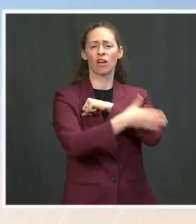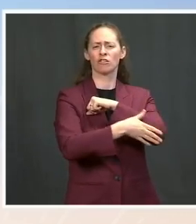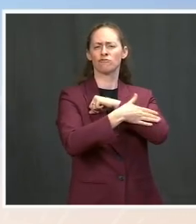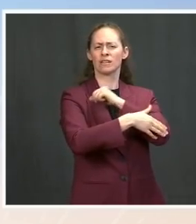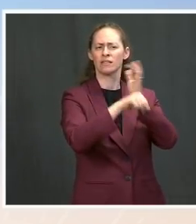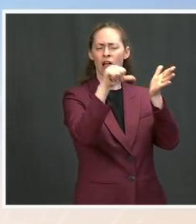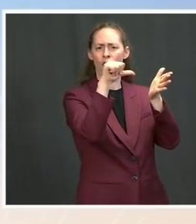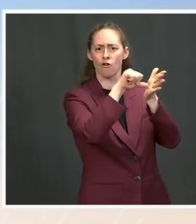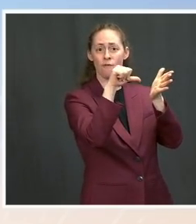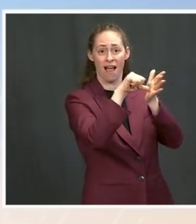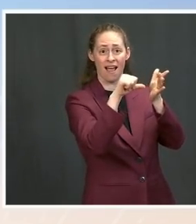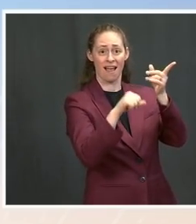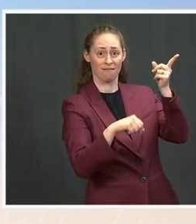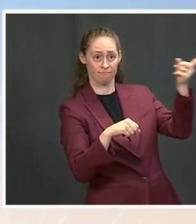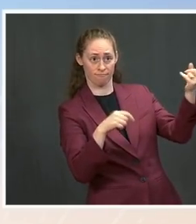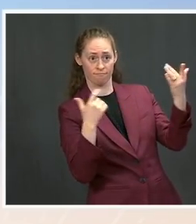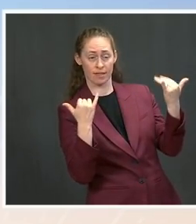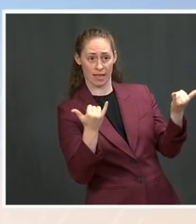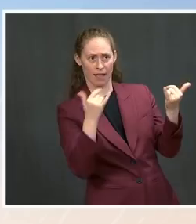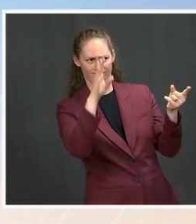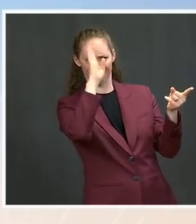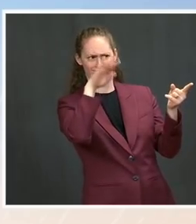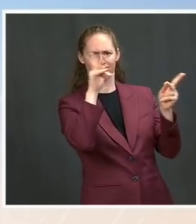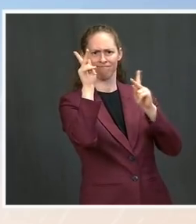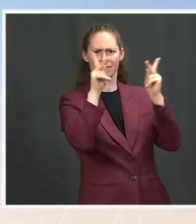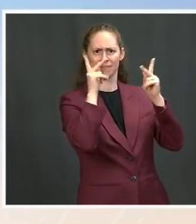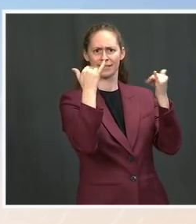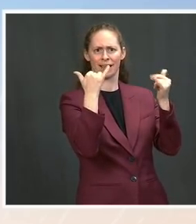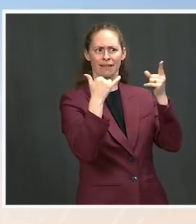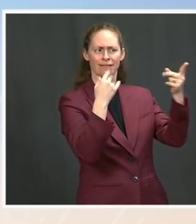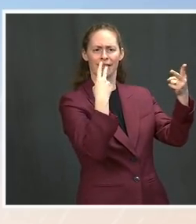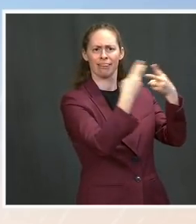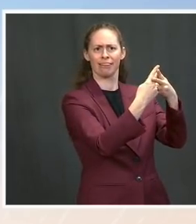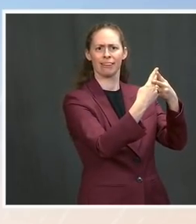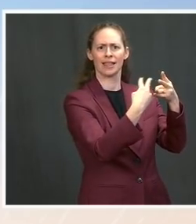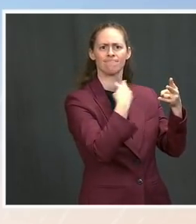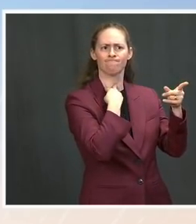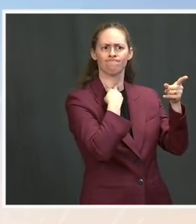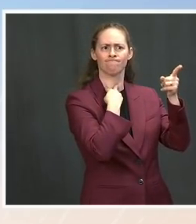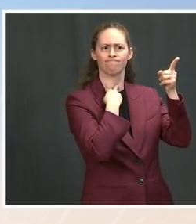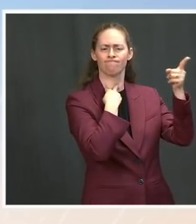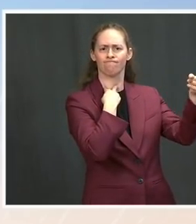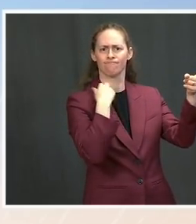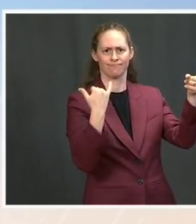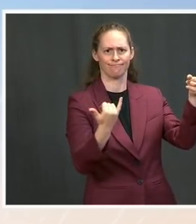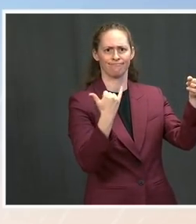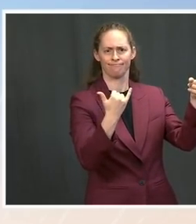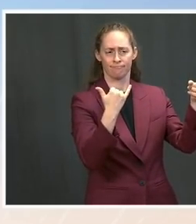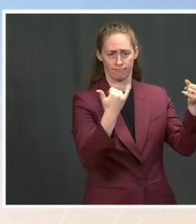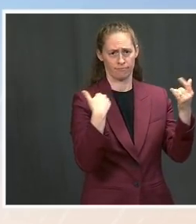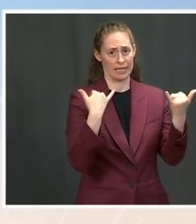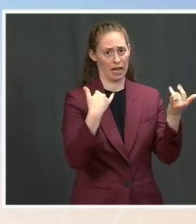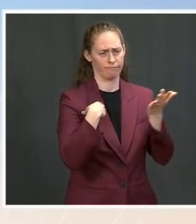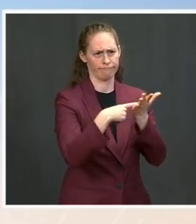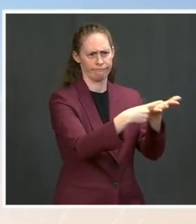They -- those are often indirect discussions, or we have our own channels, of course, and they are separate from the nuclear discussions in Vienna.